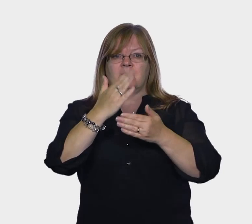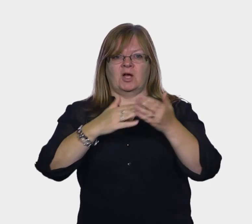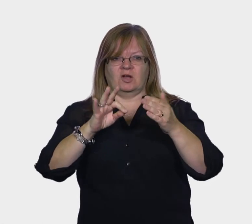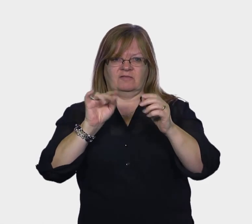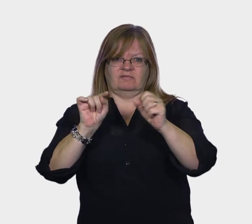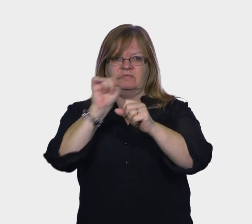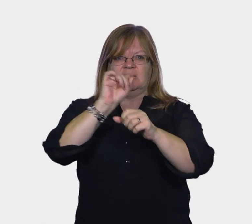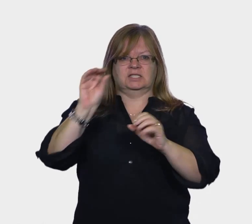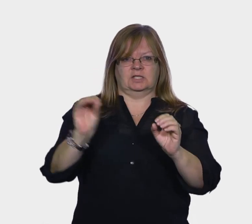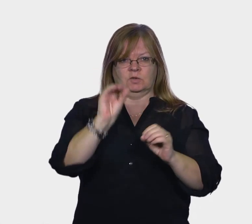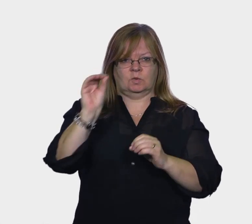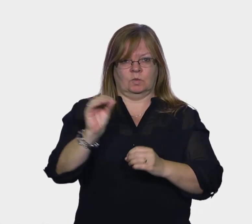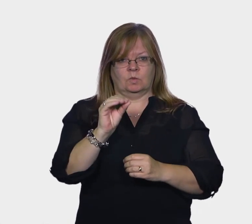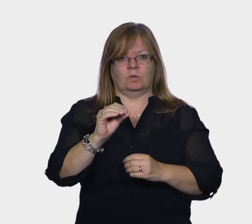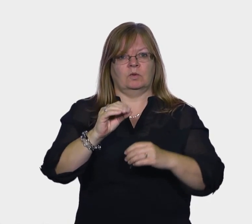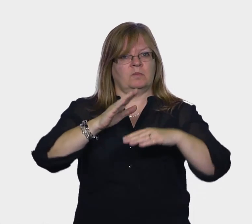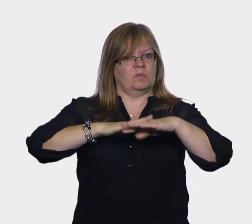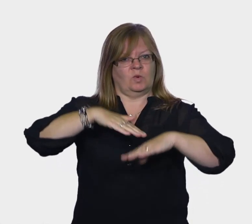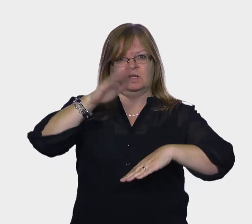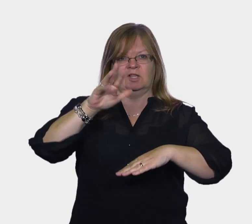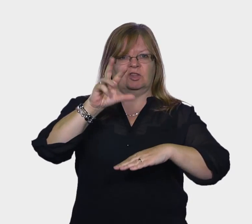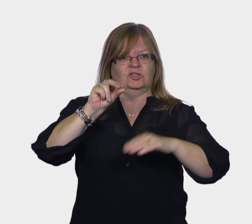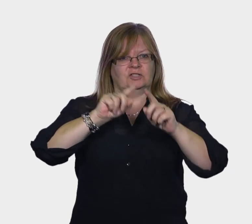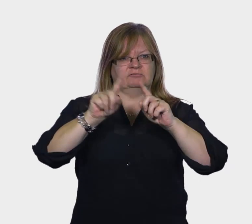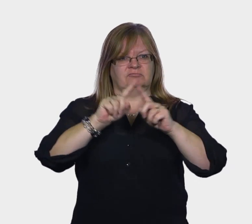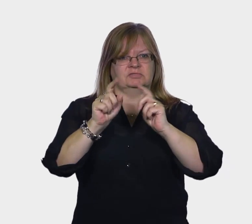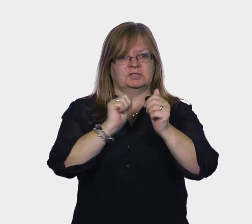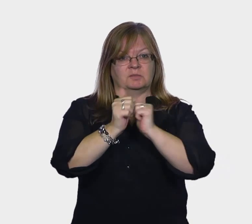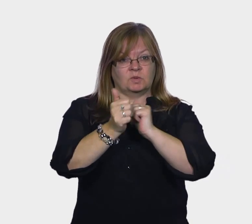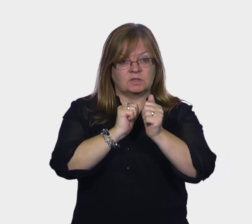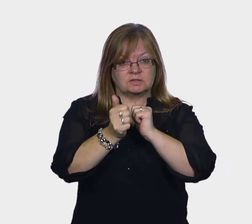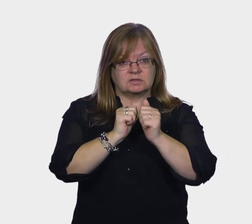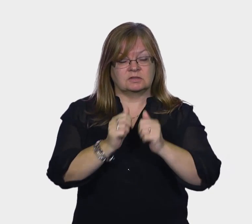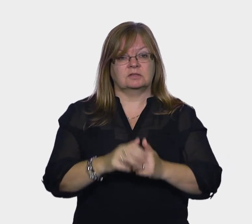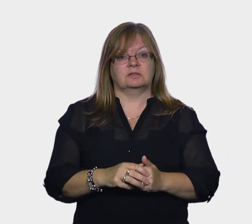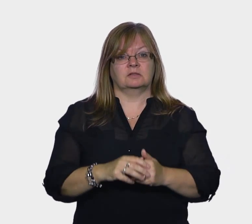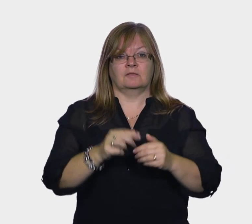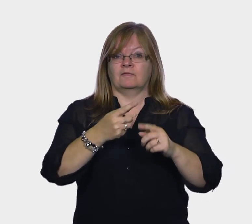and other parts of Ontario at more than 30 venues